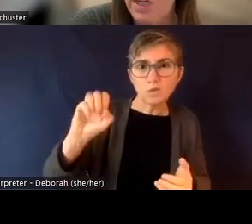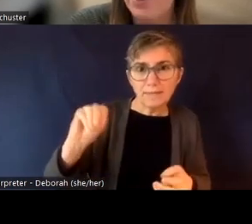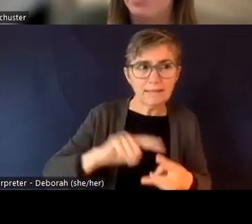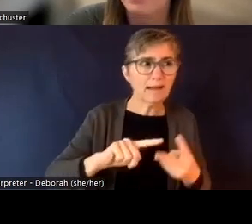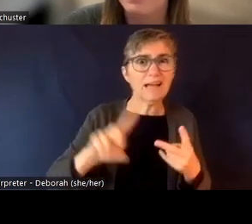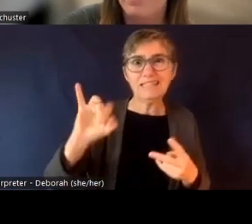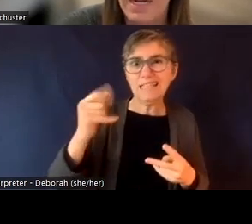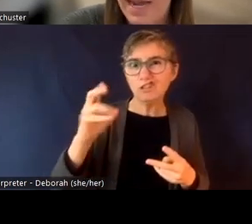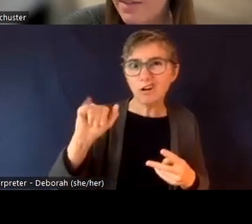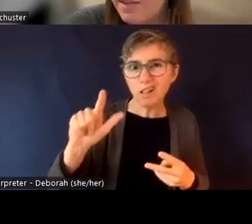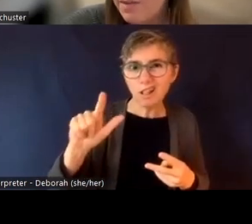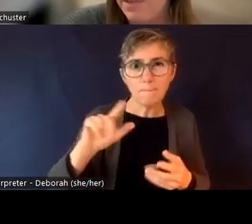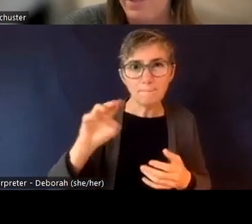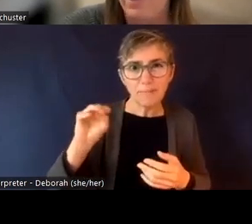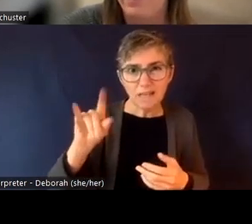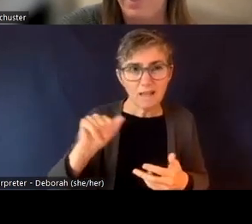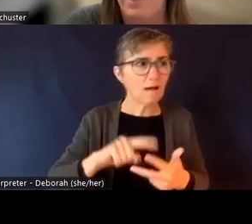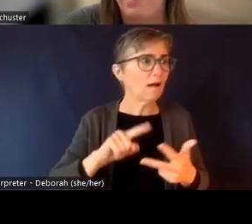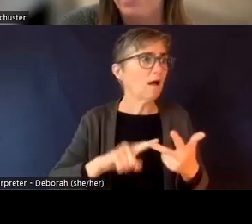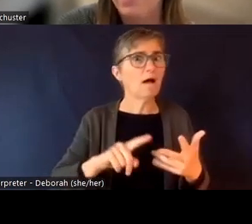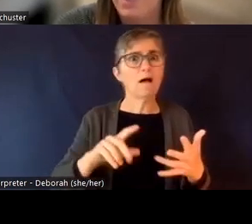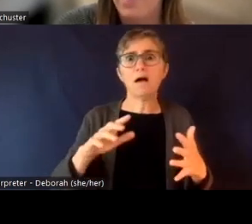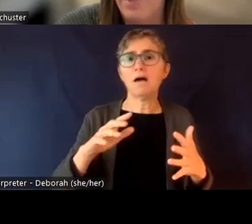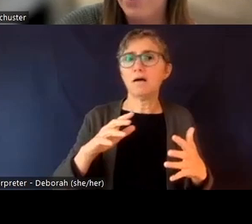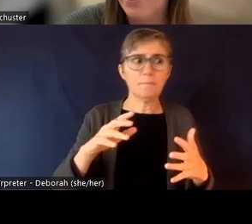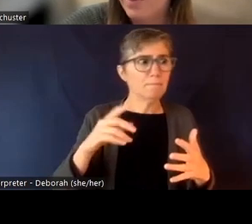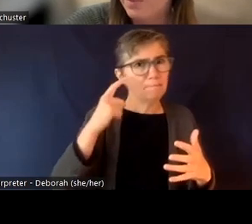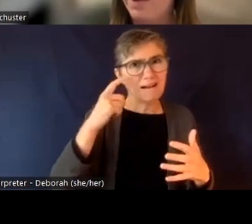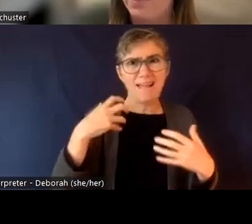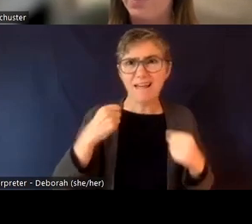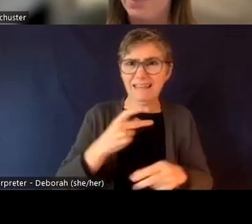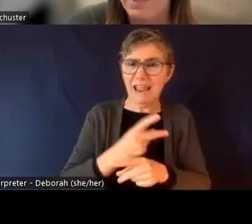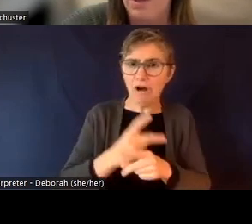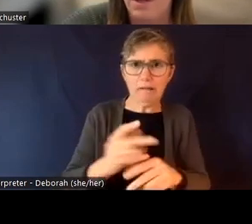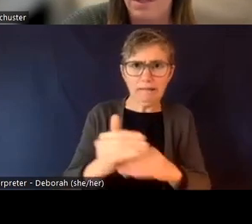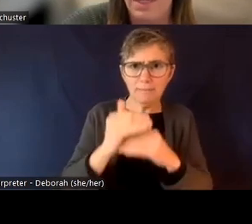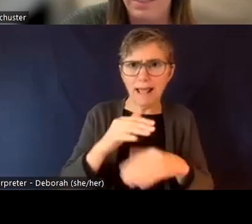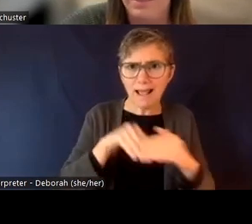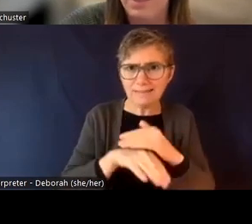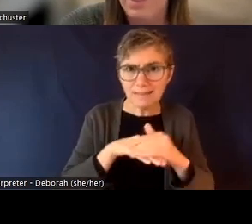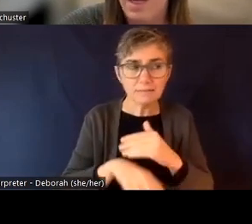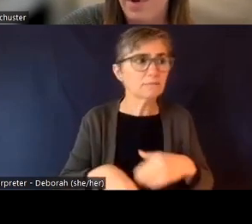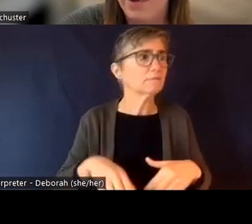pressure, limited access to mental health care, health risk behaviors such as alcohol and other